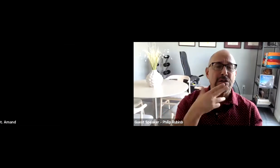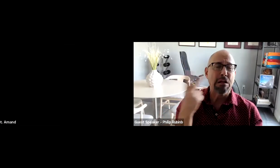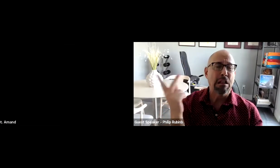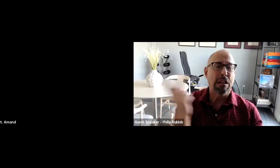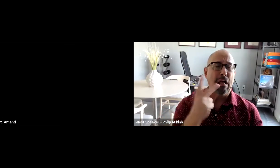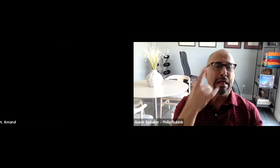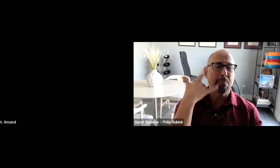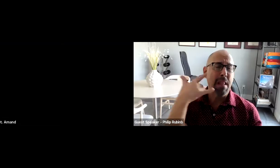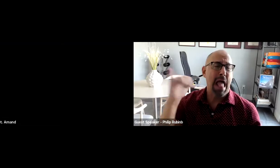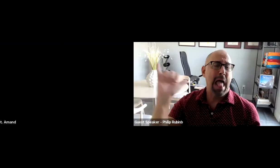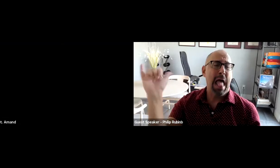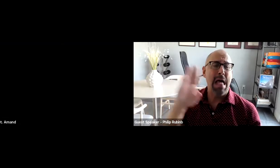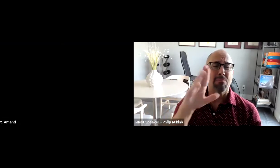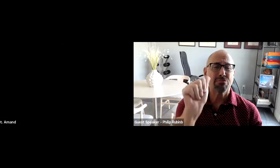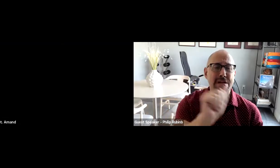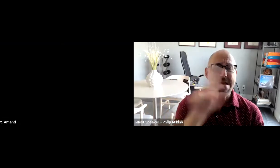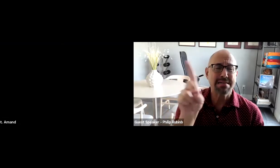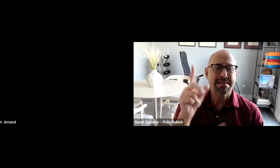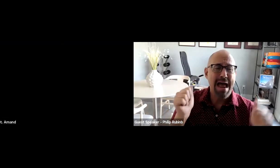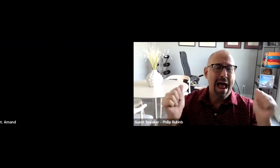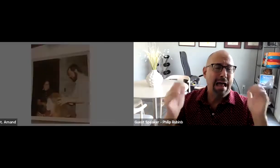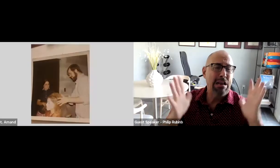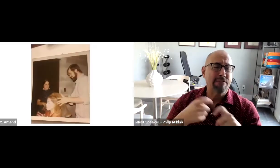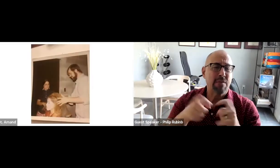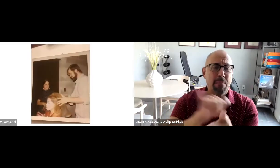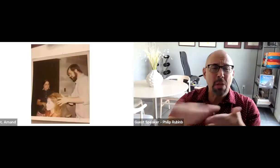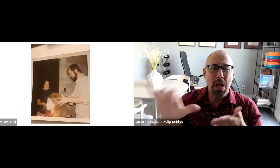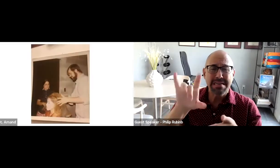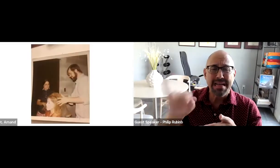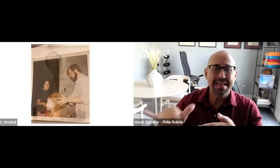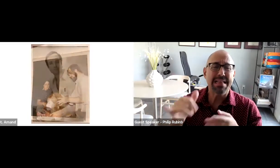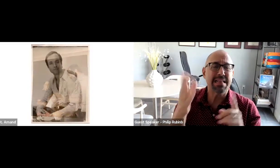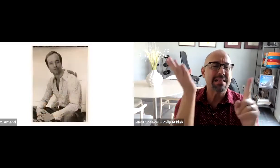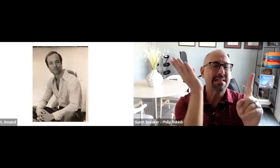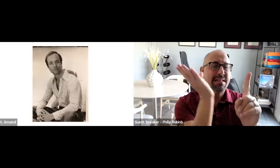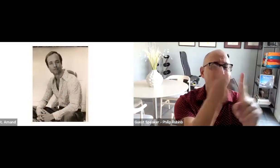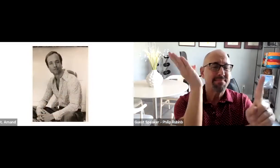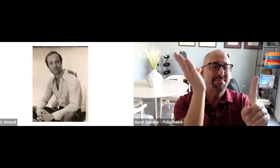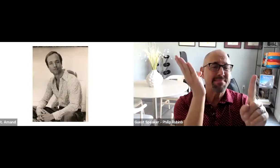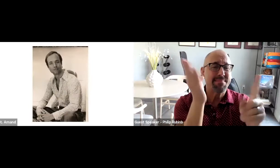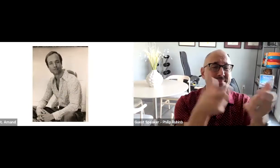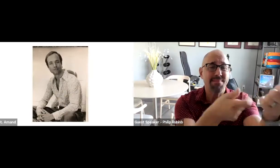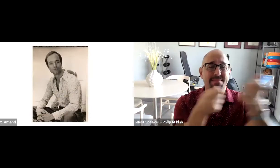The reason he went to New York City, he fell in love with a blond actor there